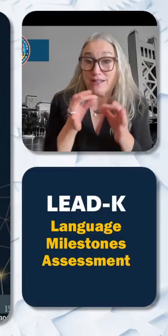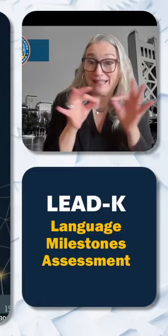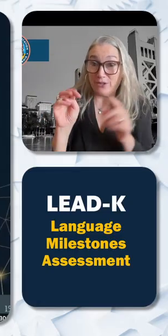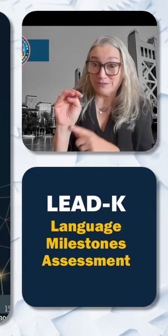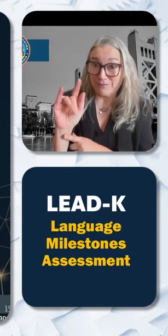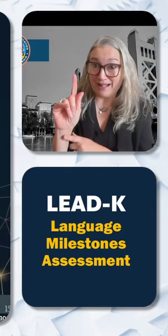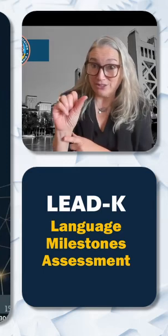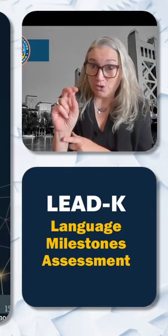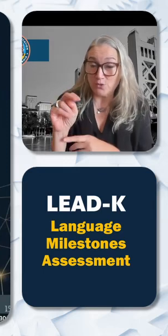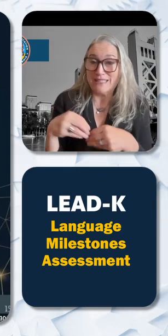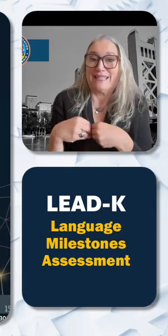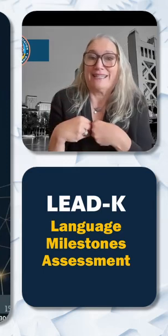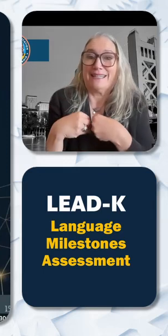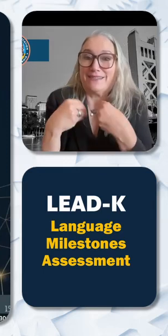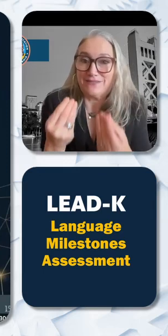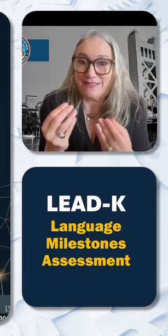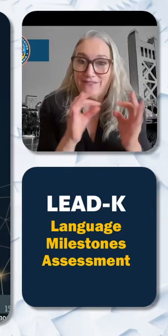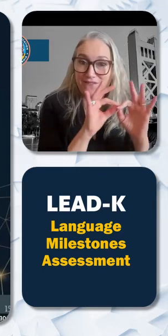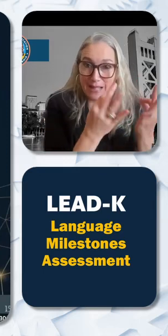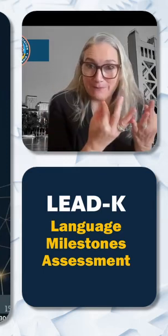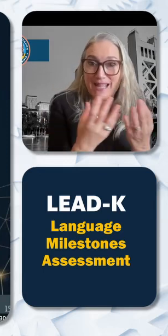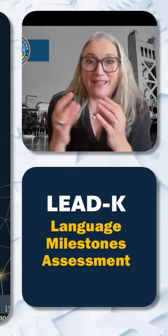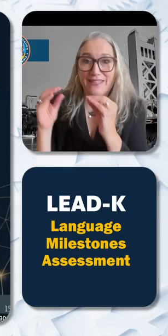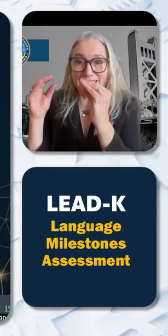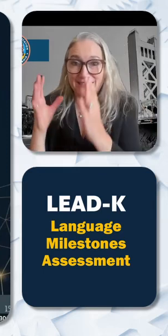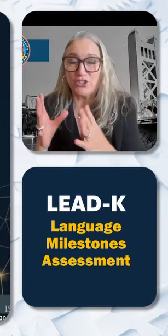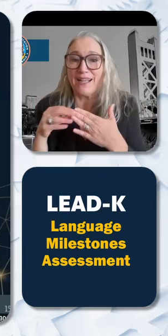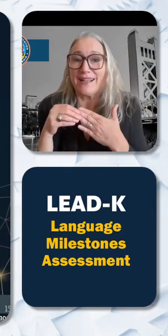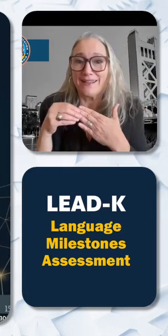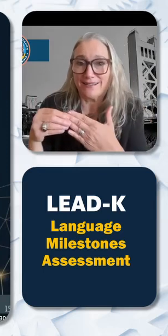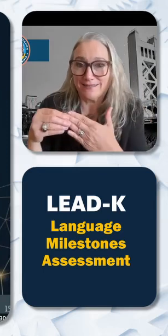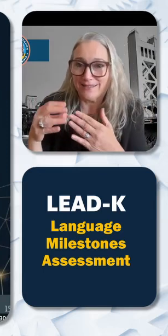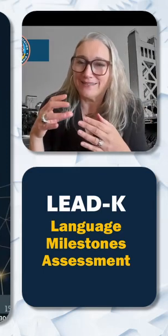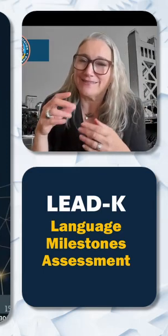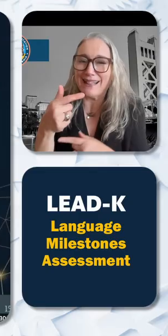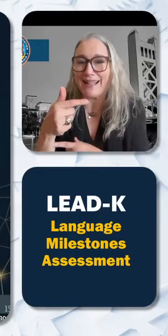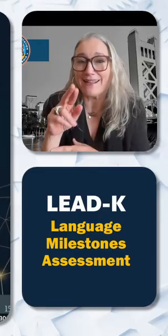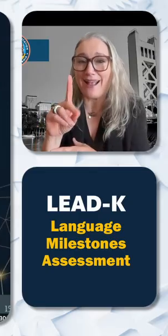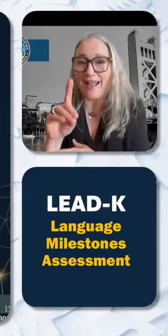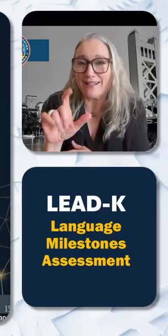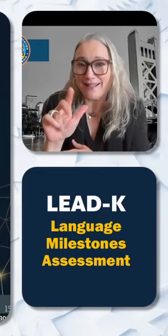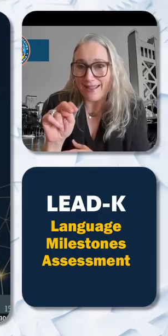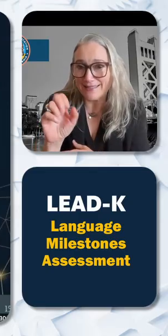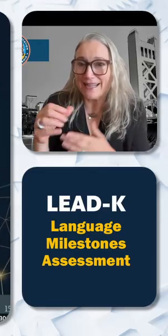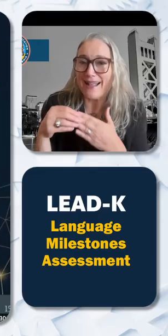Knowledge is power, and those language milestones give families and teachers